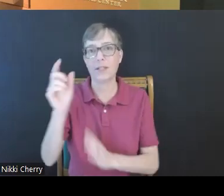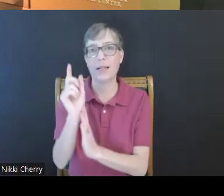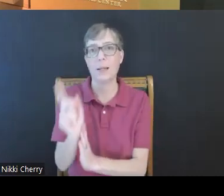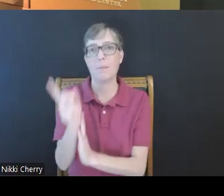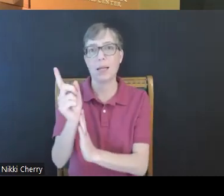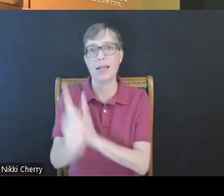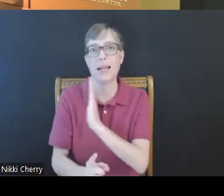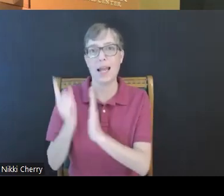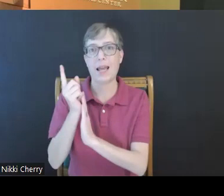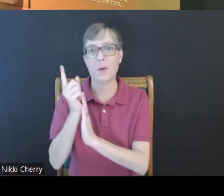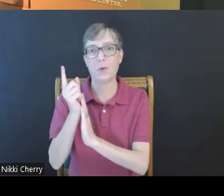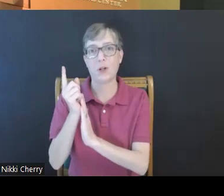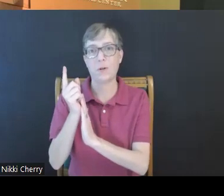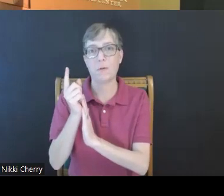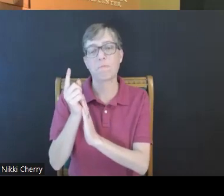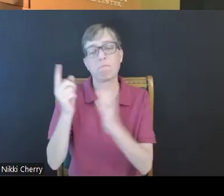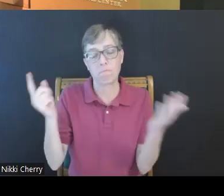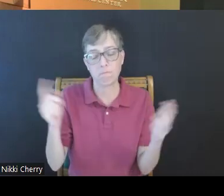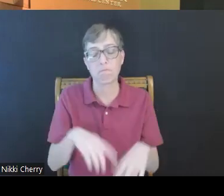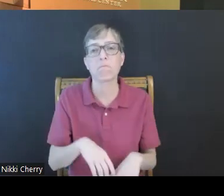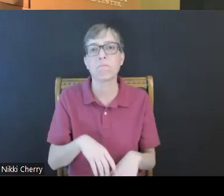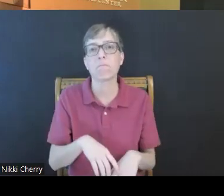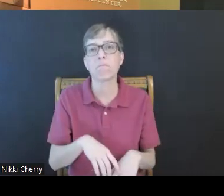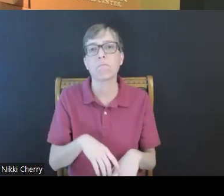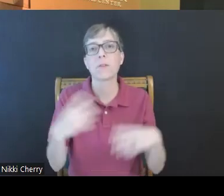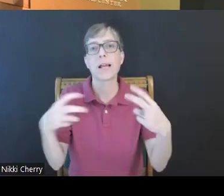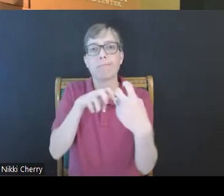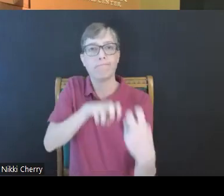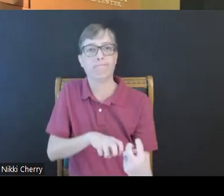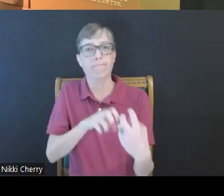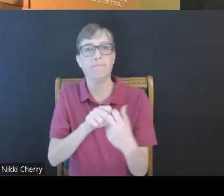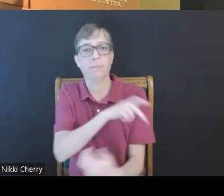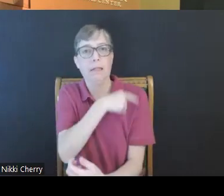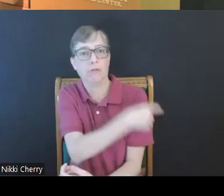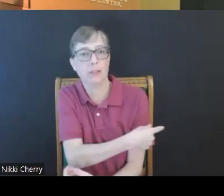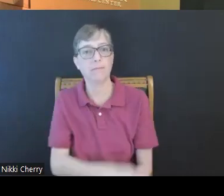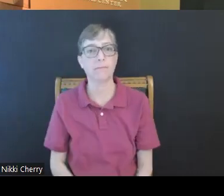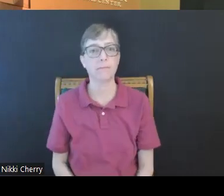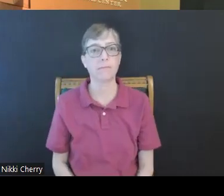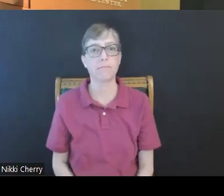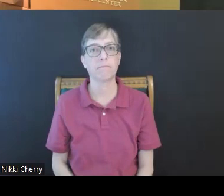in a room with a patient and and you you make a nice hopefully you make a nice relationship uh